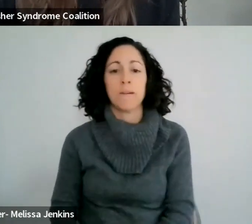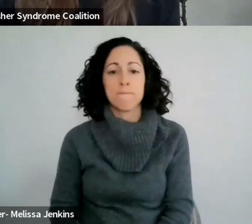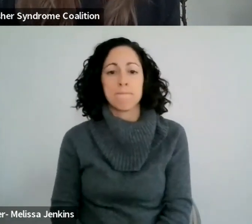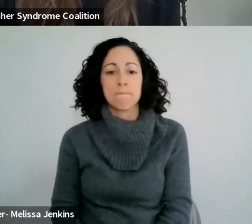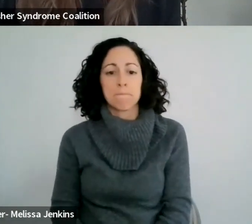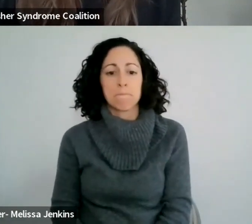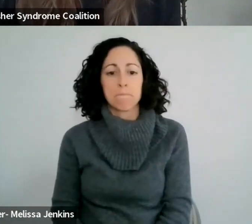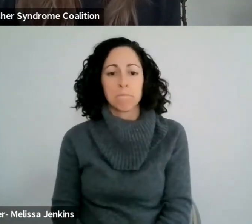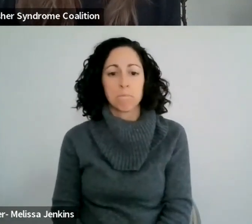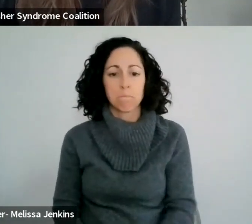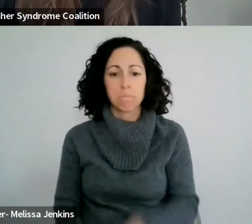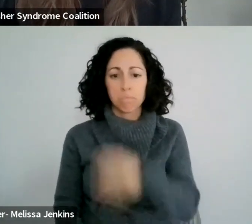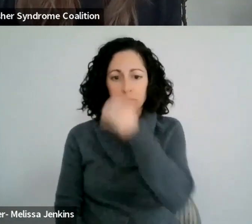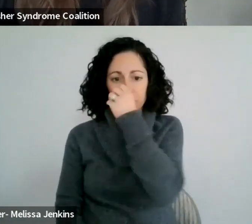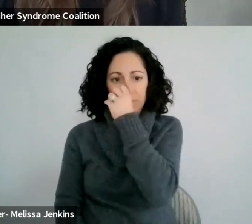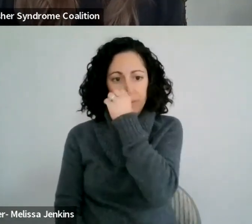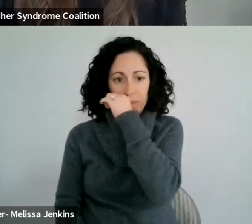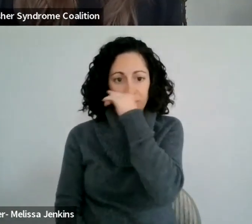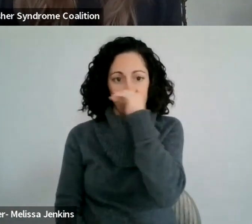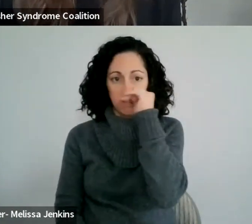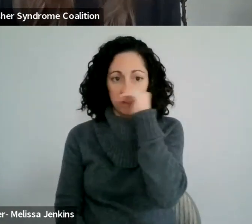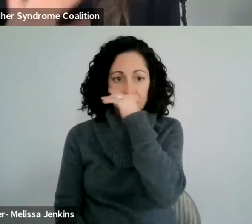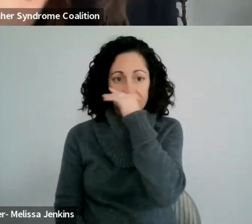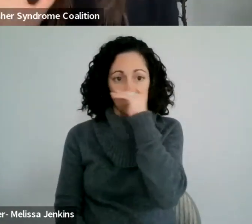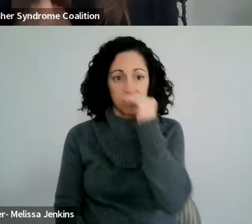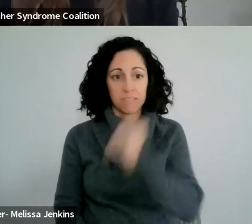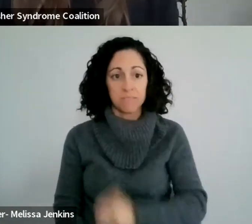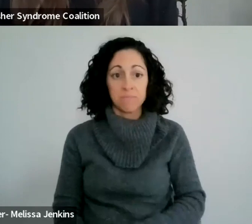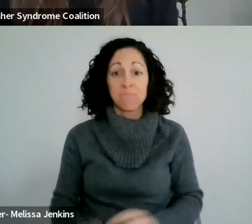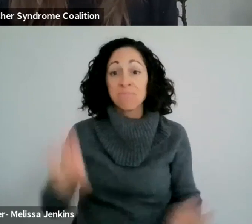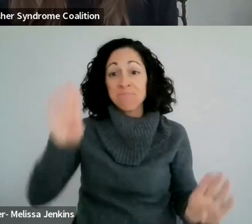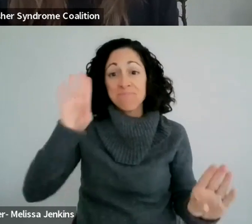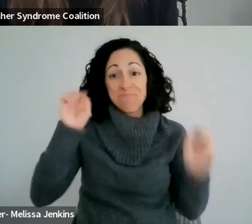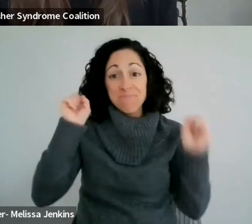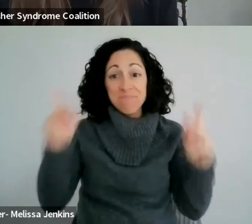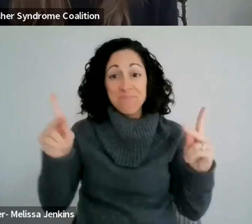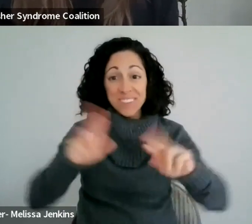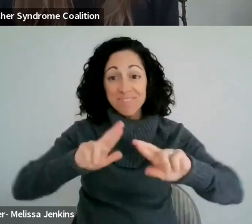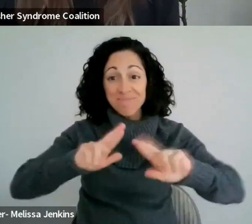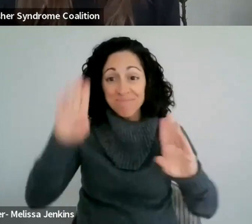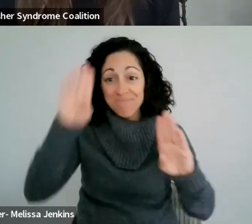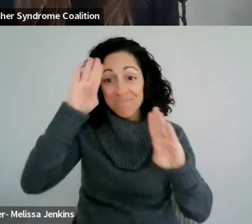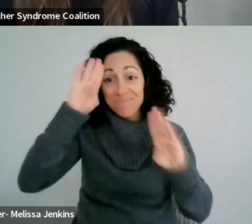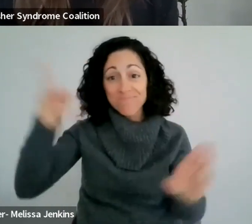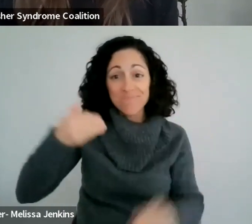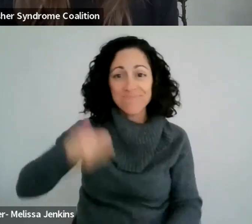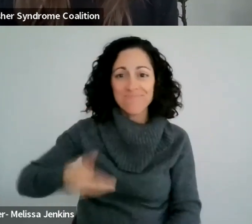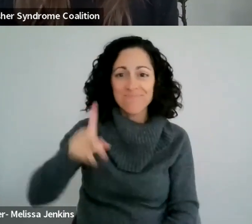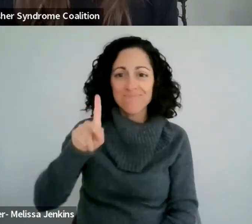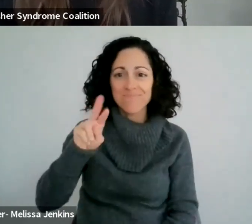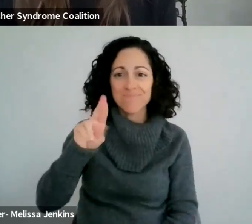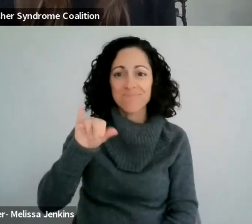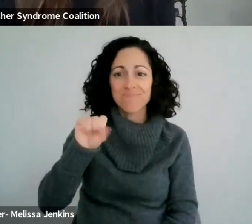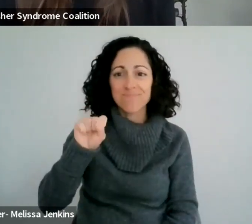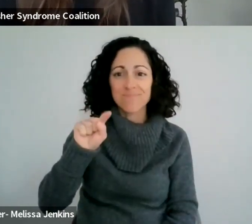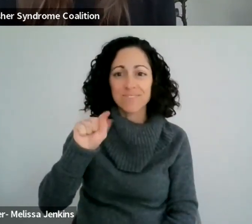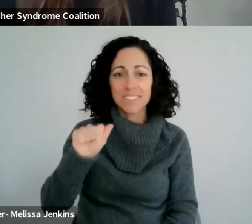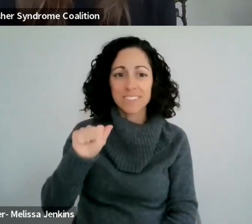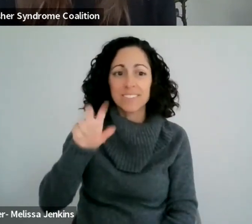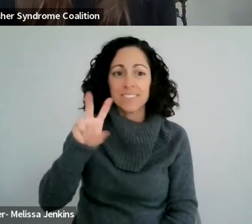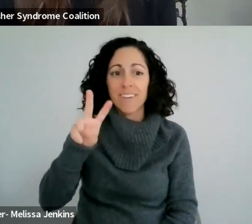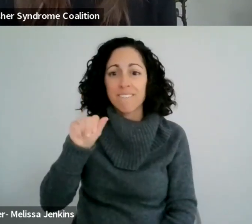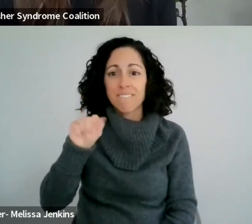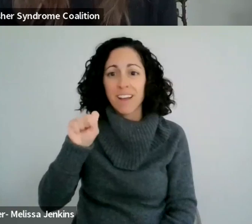OK. So, hi, everyone, I'm Krista Vasi, and I'm the executive director of the Usher Syndrome Coalition,